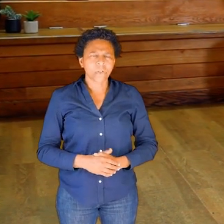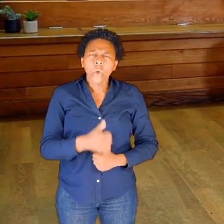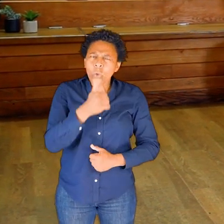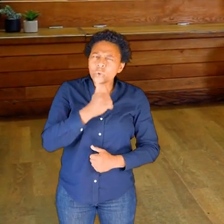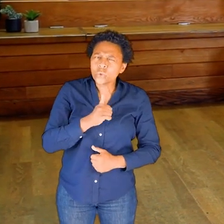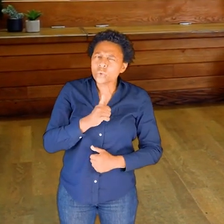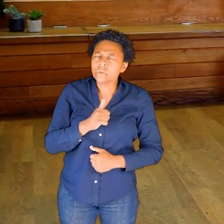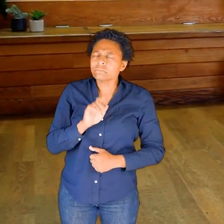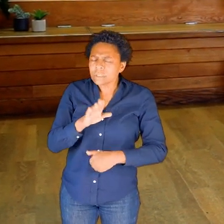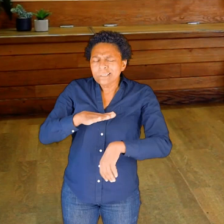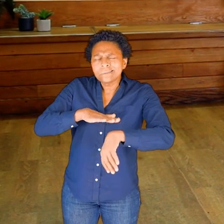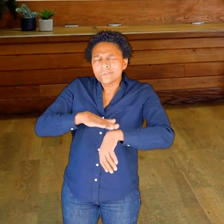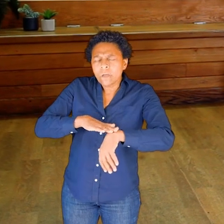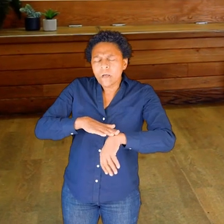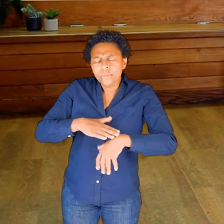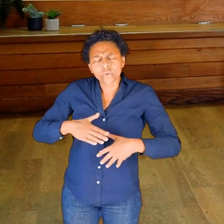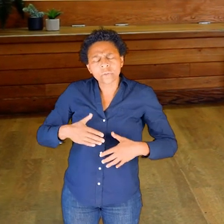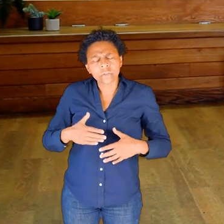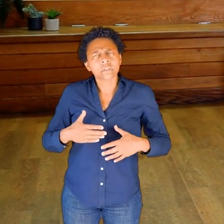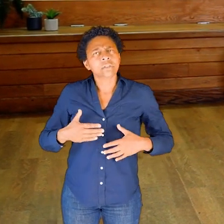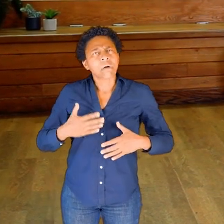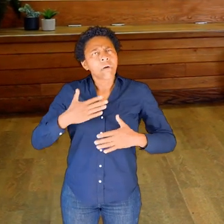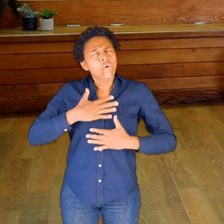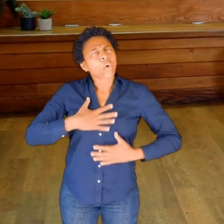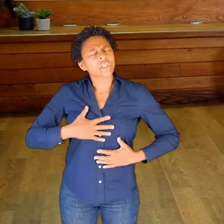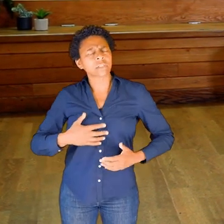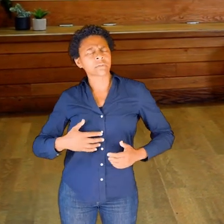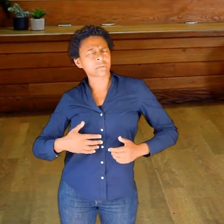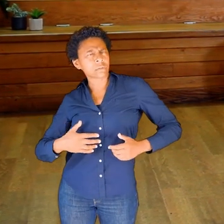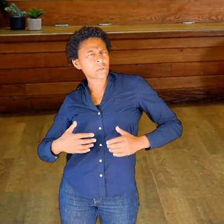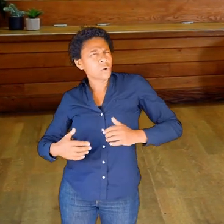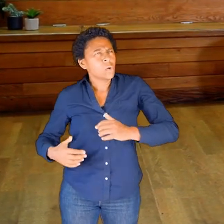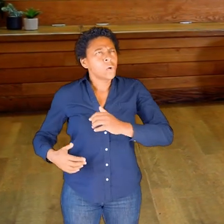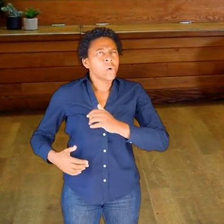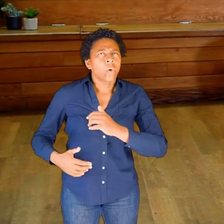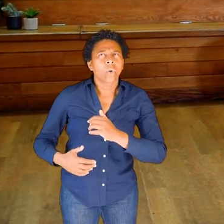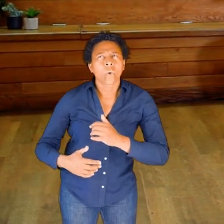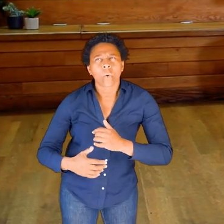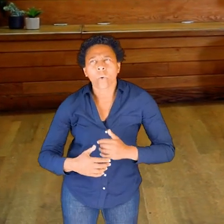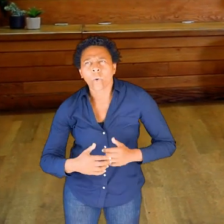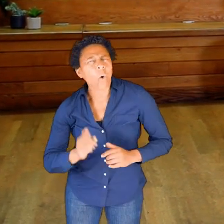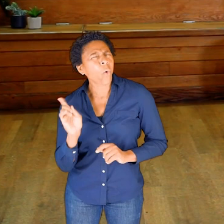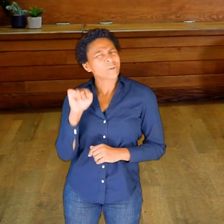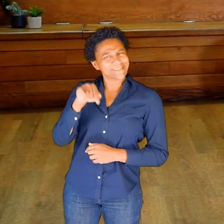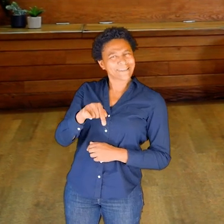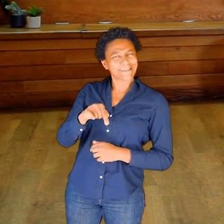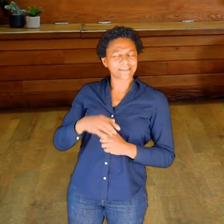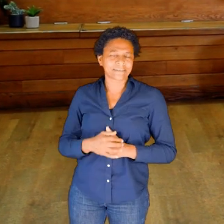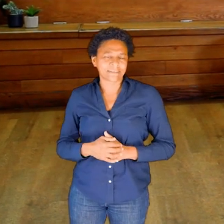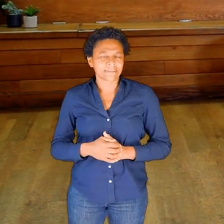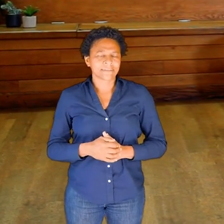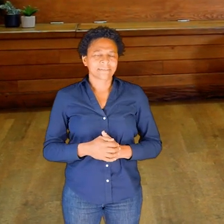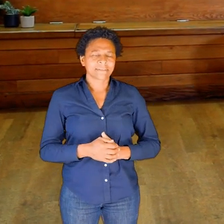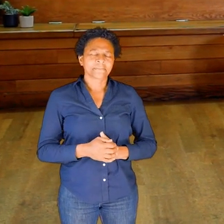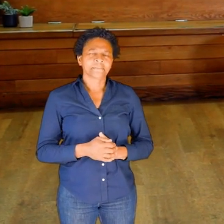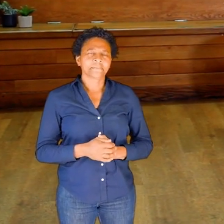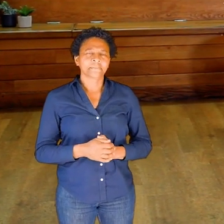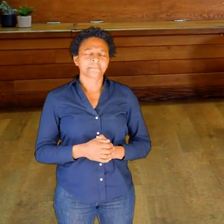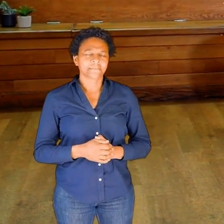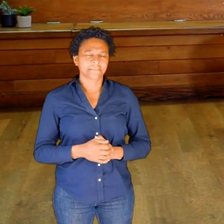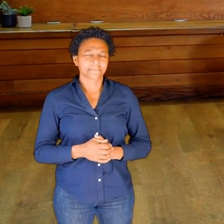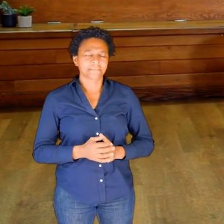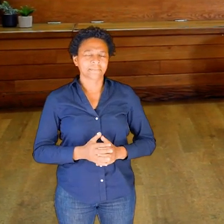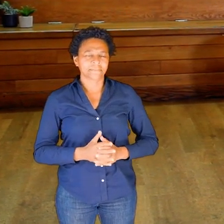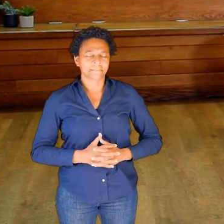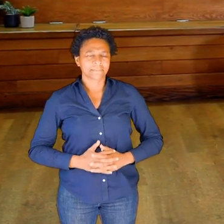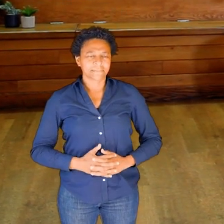Taking some time to feel inside your own body and just to discover what's there,